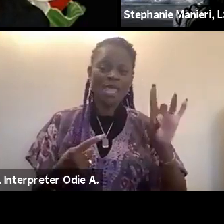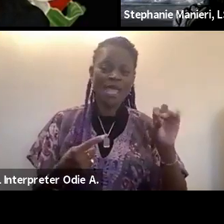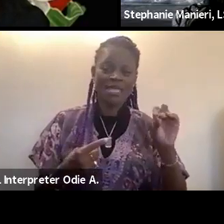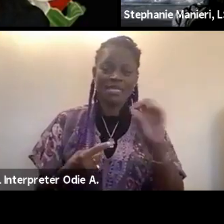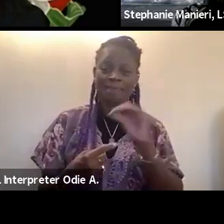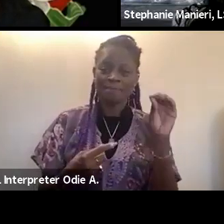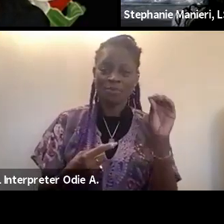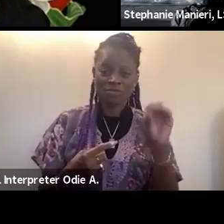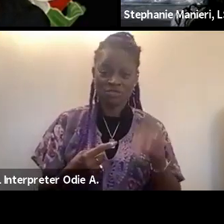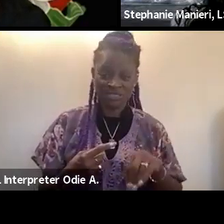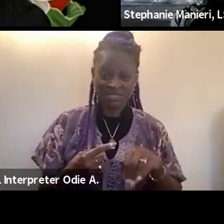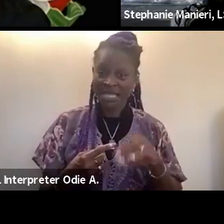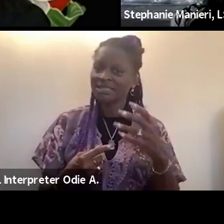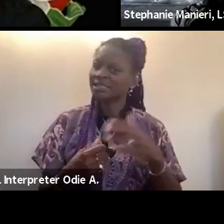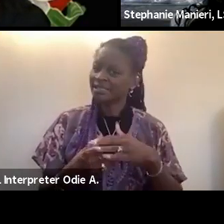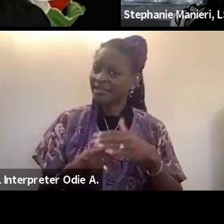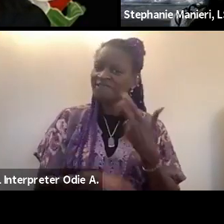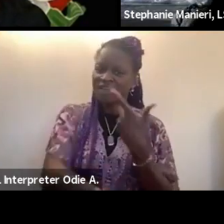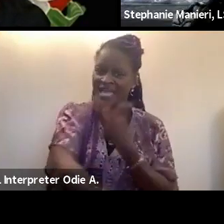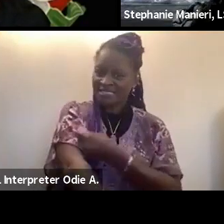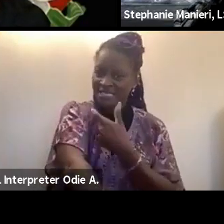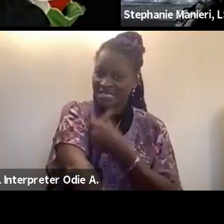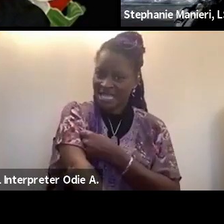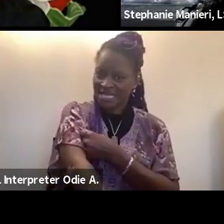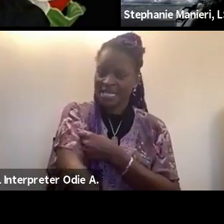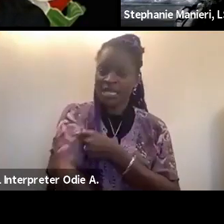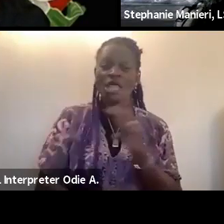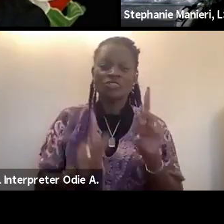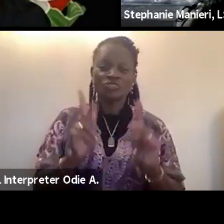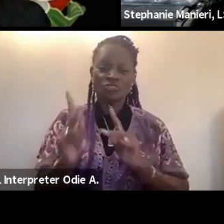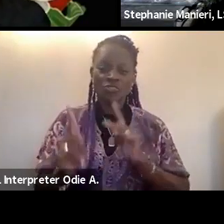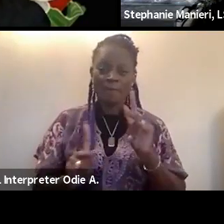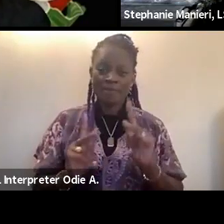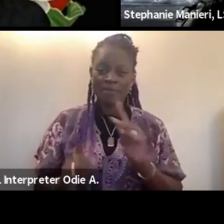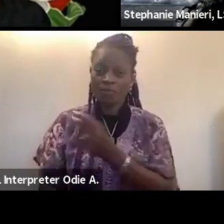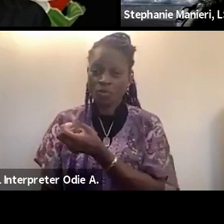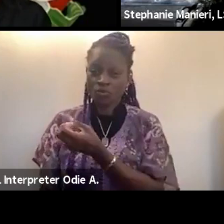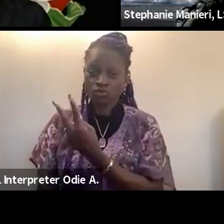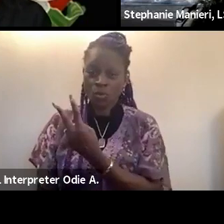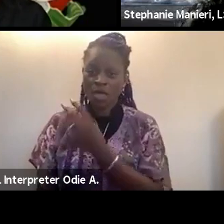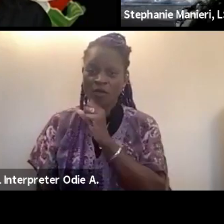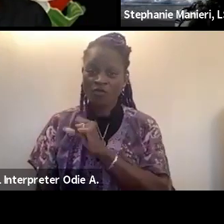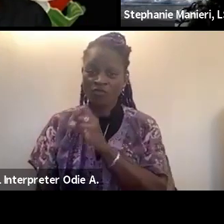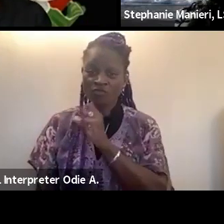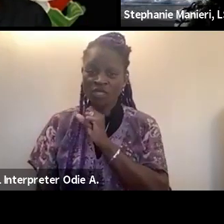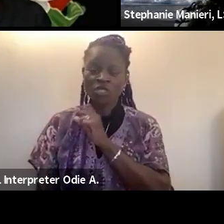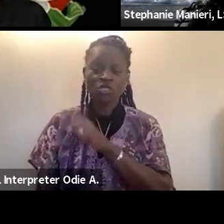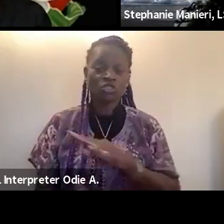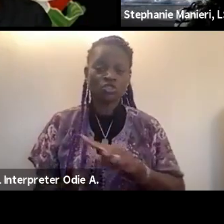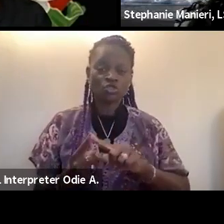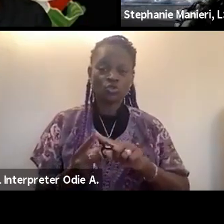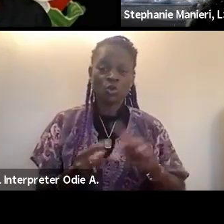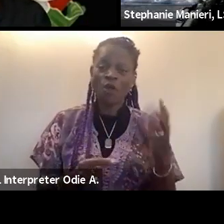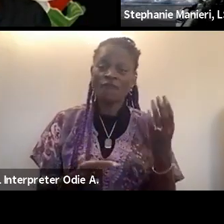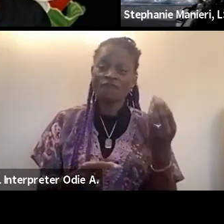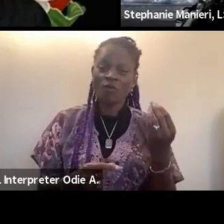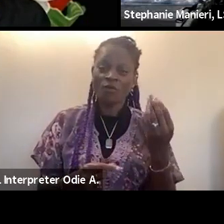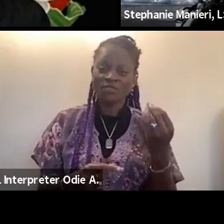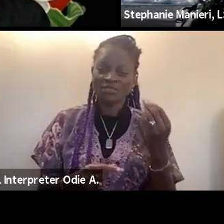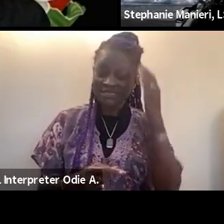even the youngest age group, those twelve to 14 who only became eligible in May are now 60% fully vaccinated.